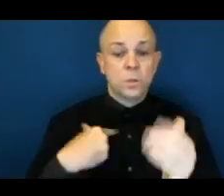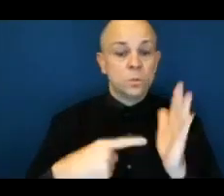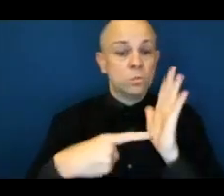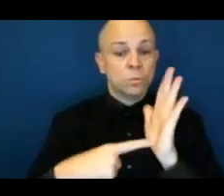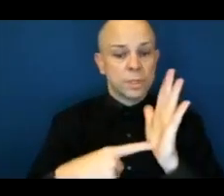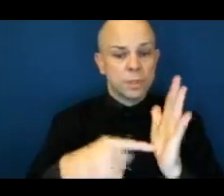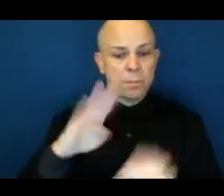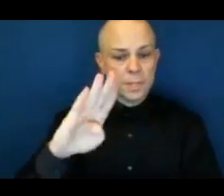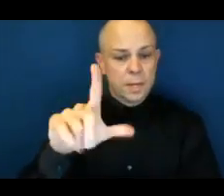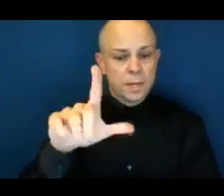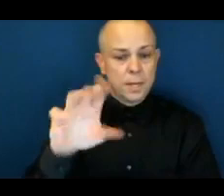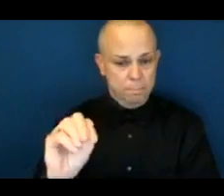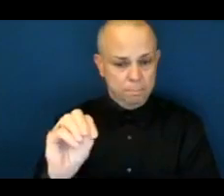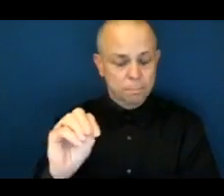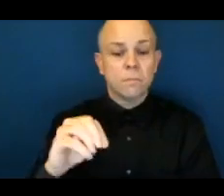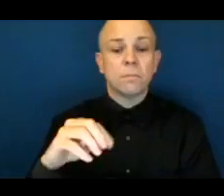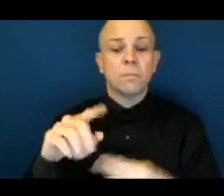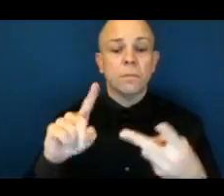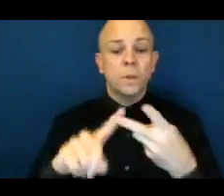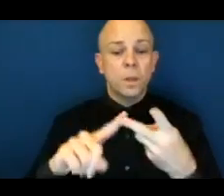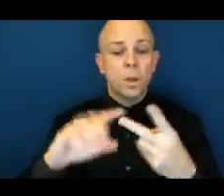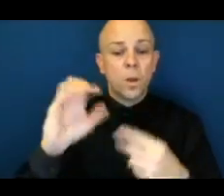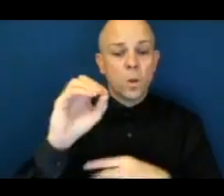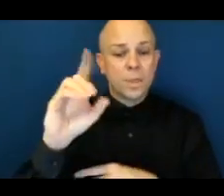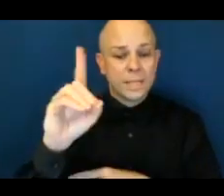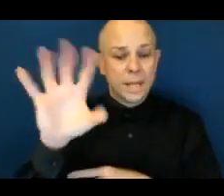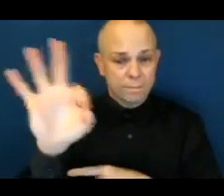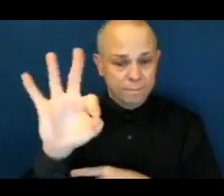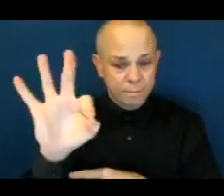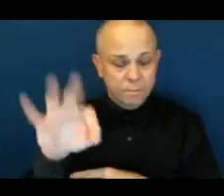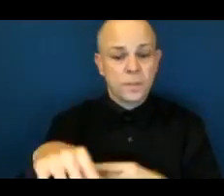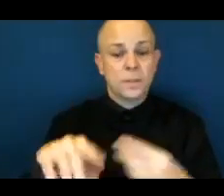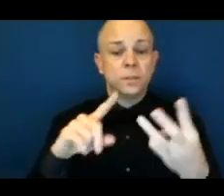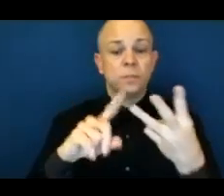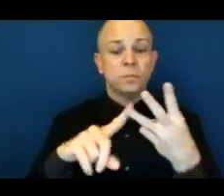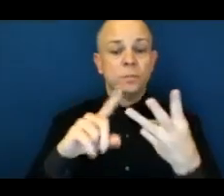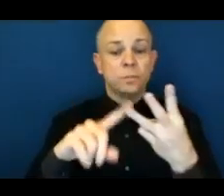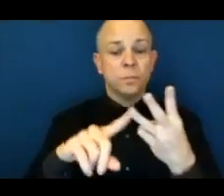the United States Forest Service to thank southwest area team one for